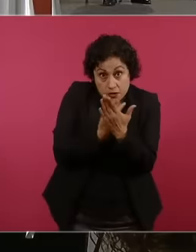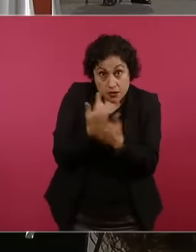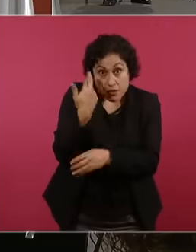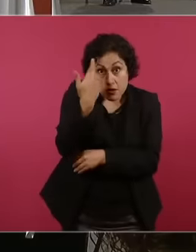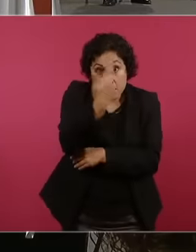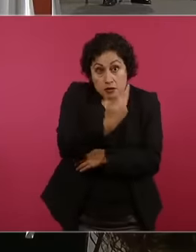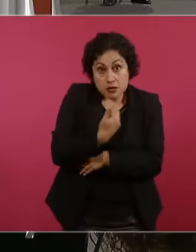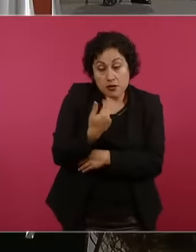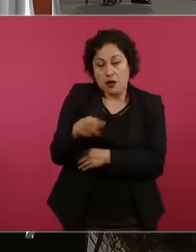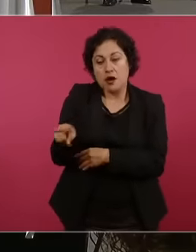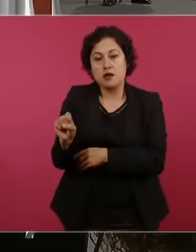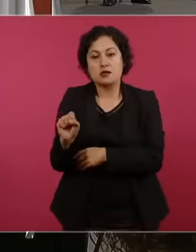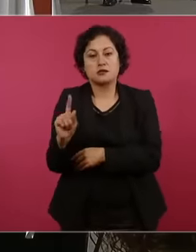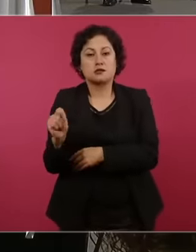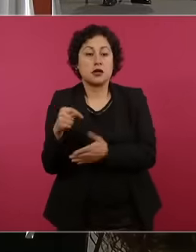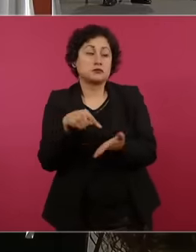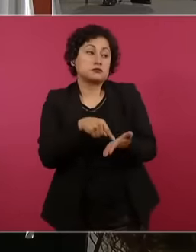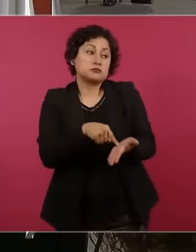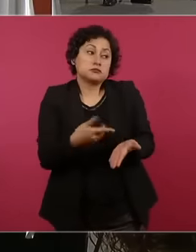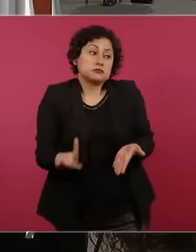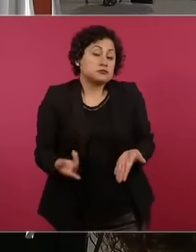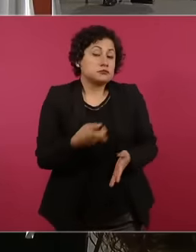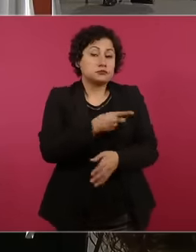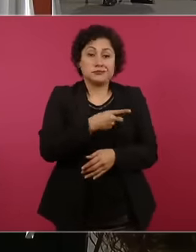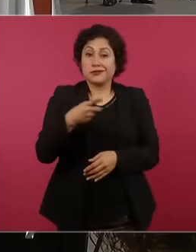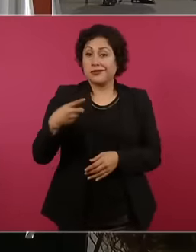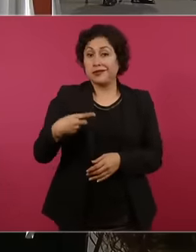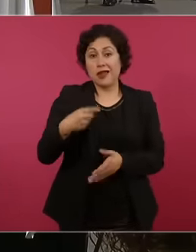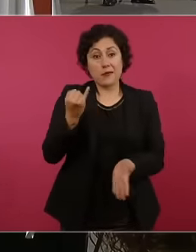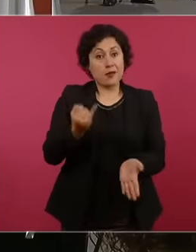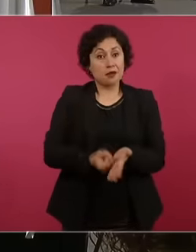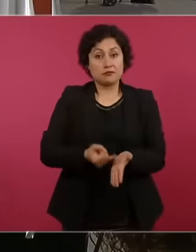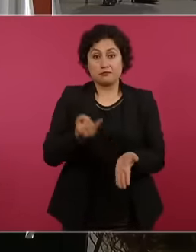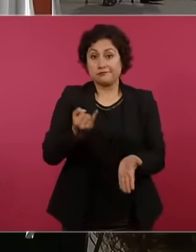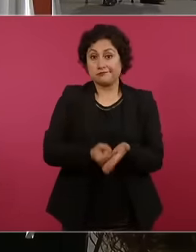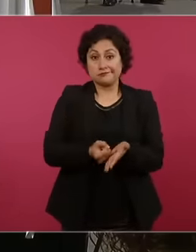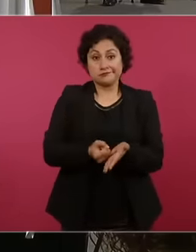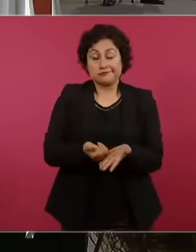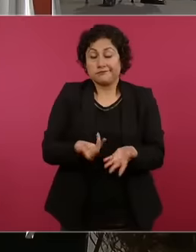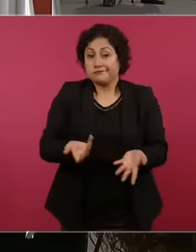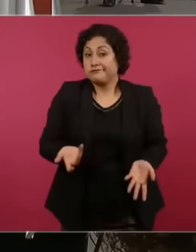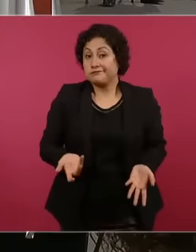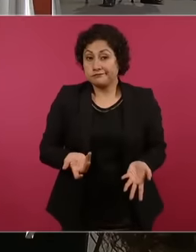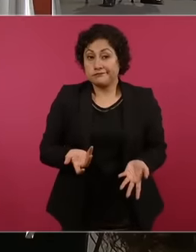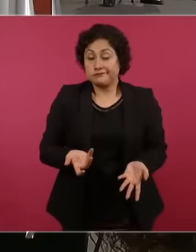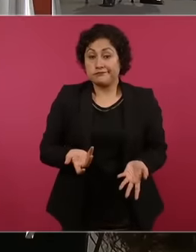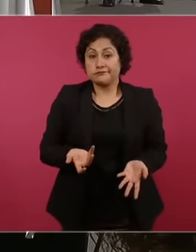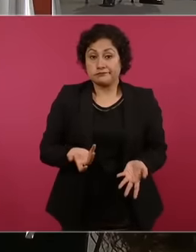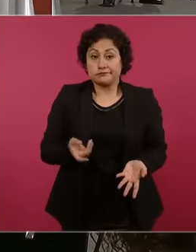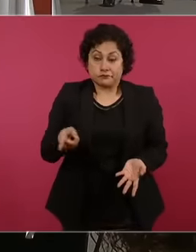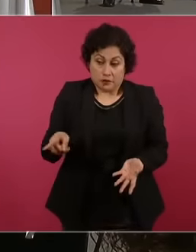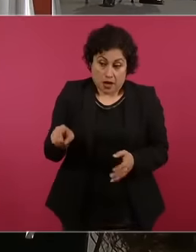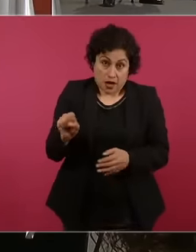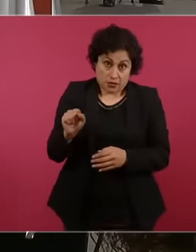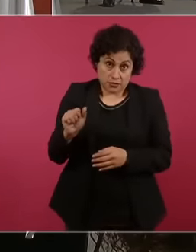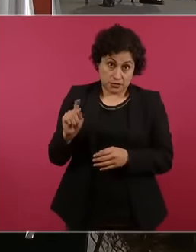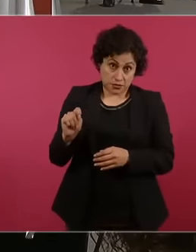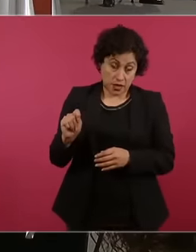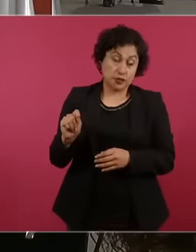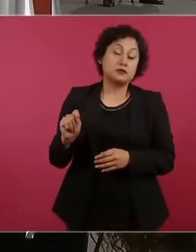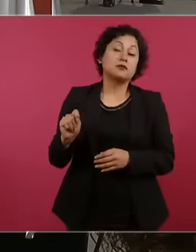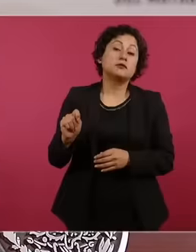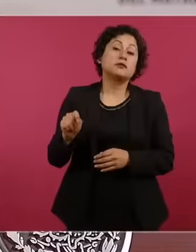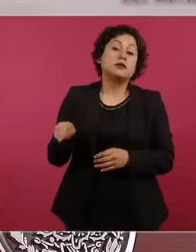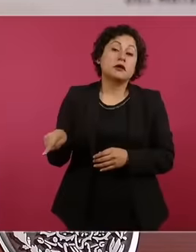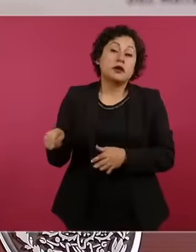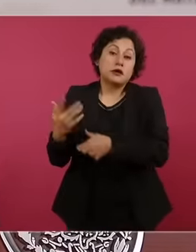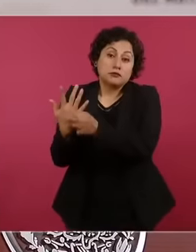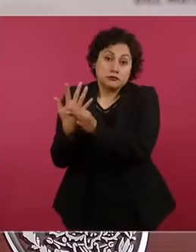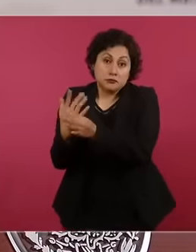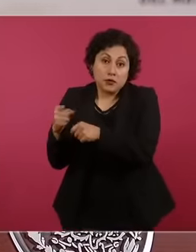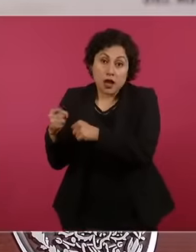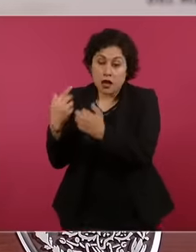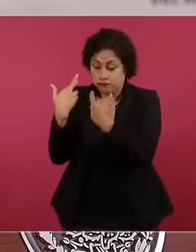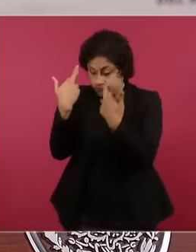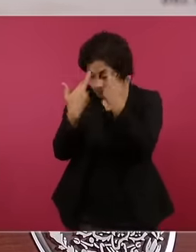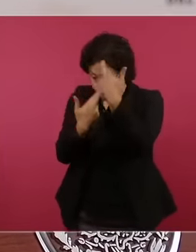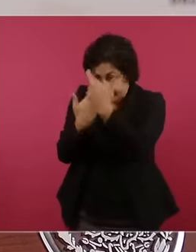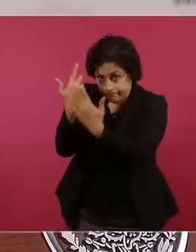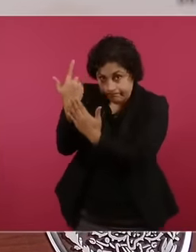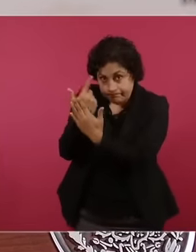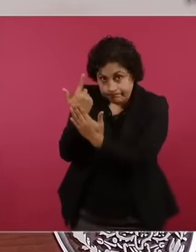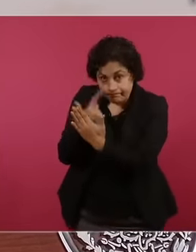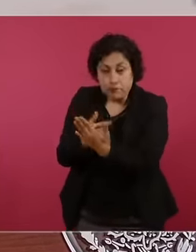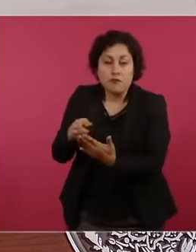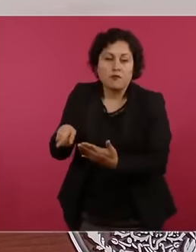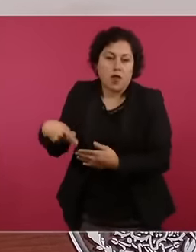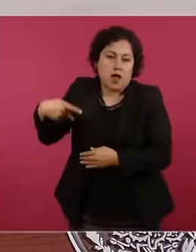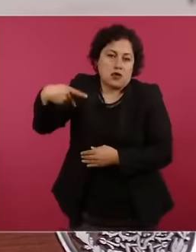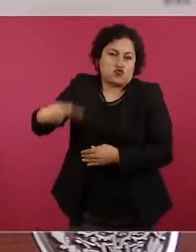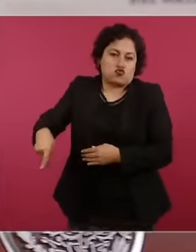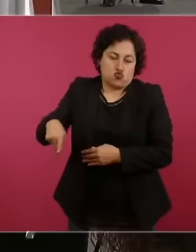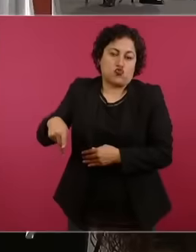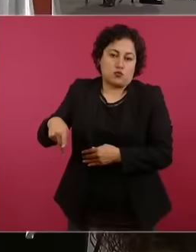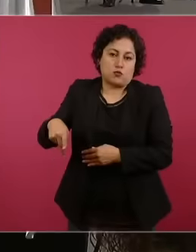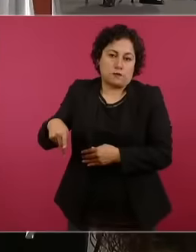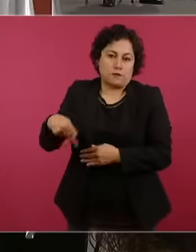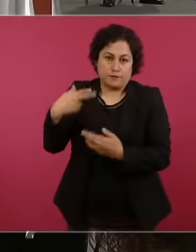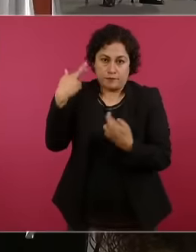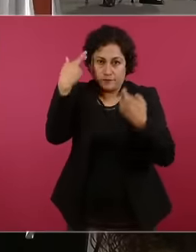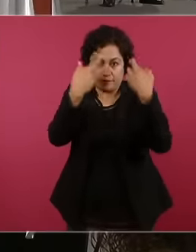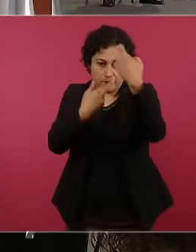money is owed, or it is the result of an assessment of a technical review in accordance with the